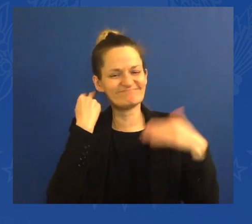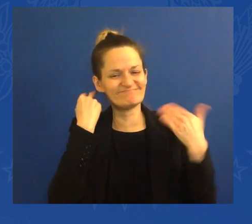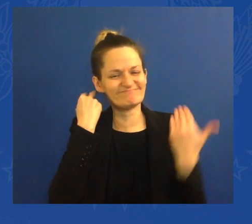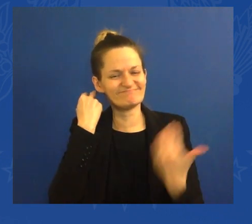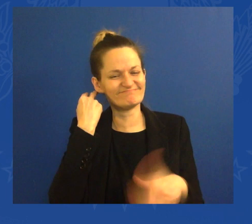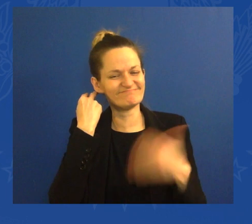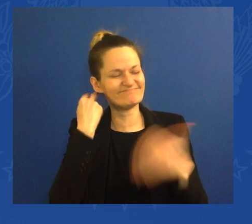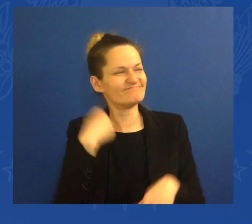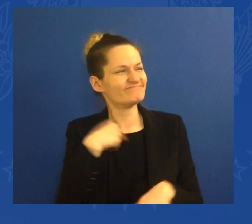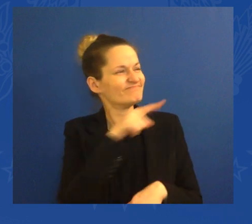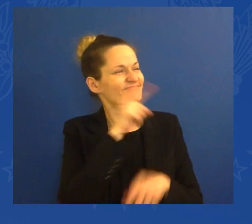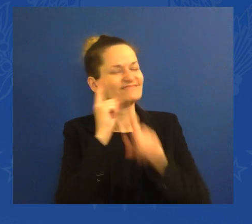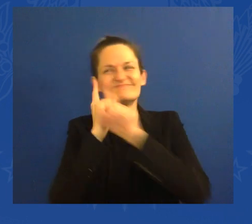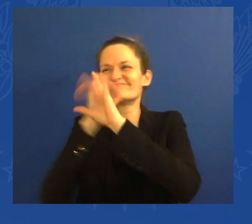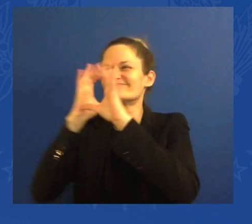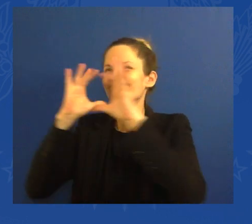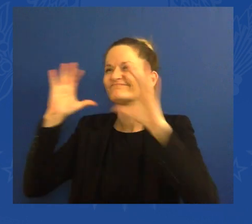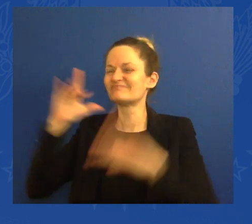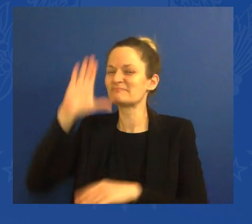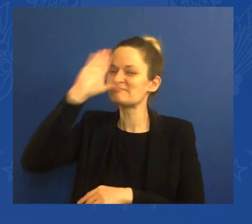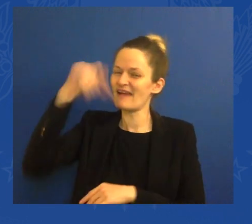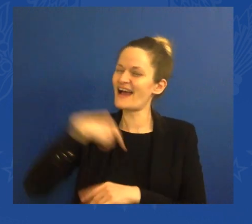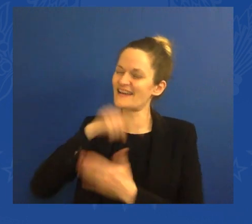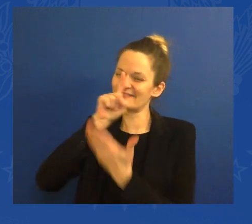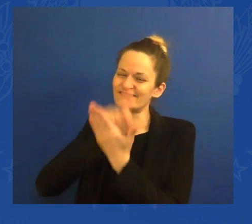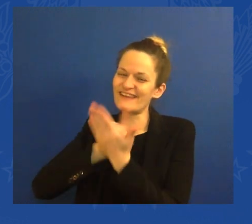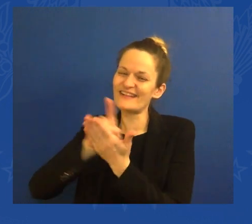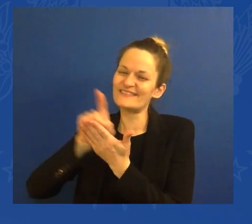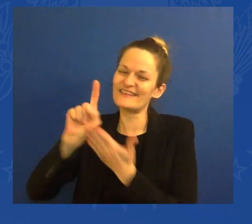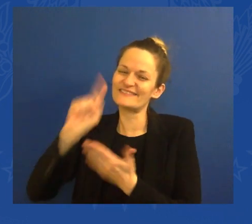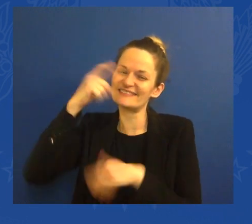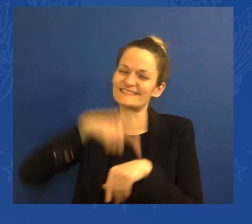Okay. I guess I don't tell him enough.